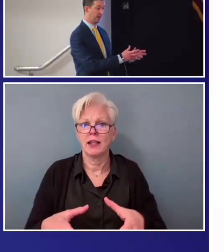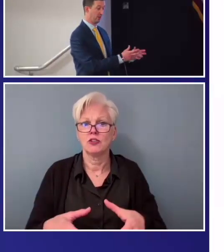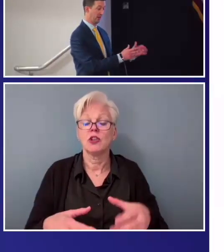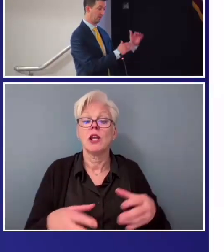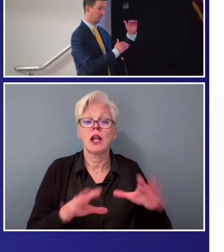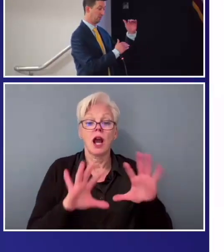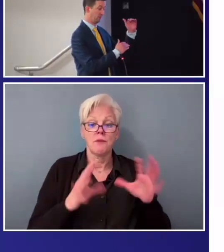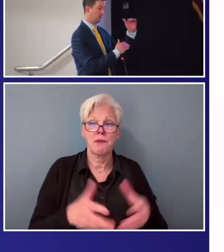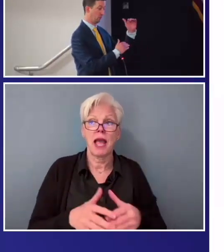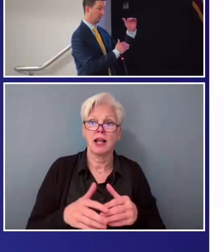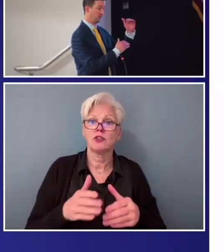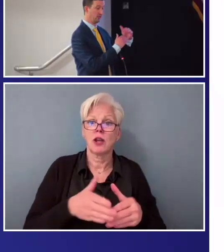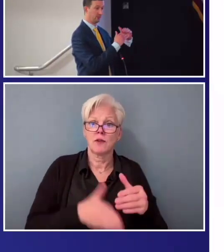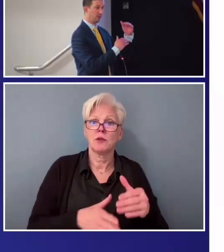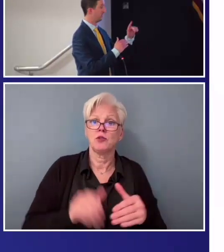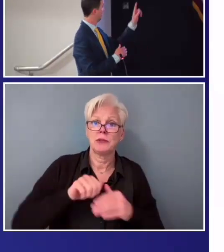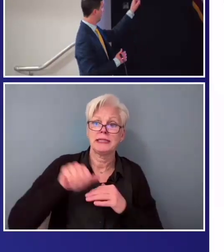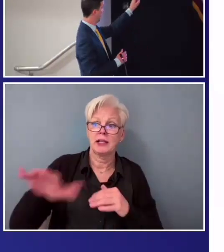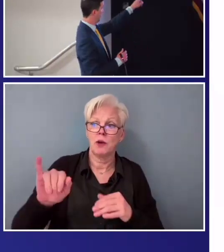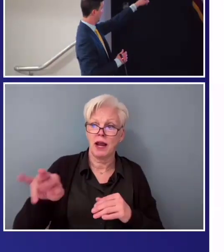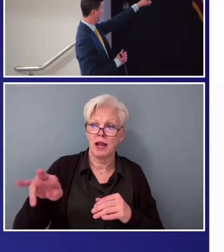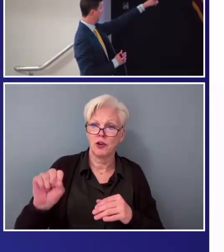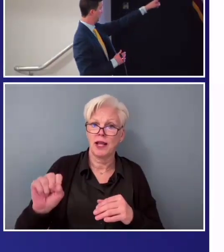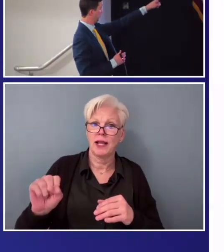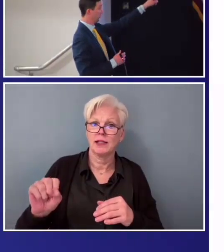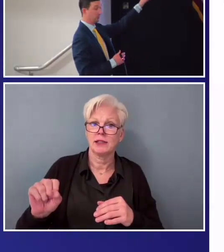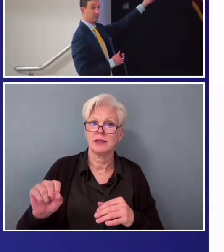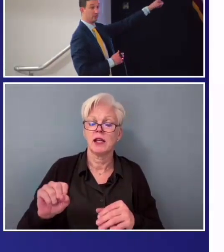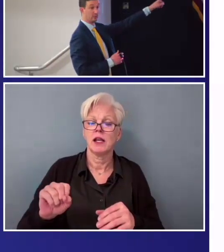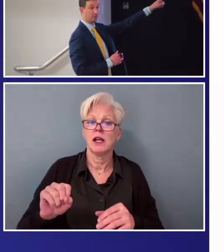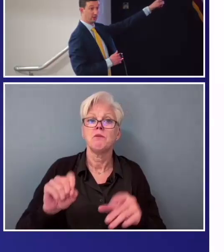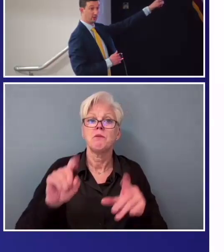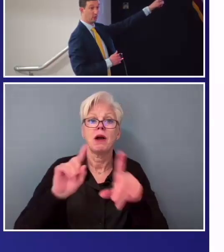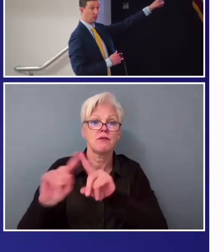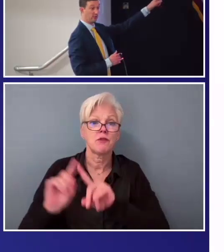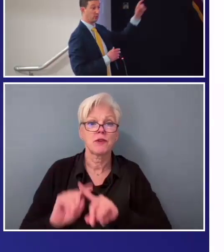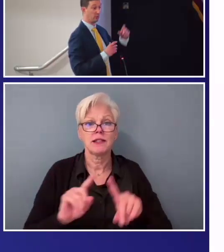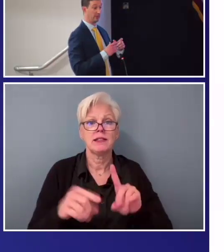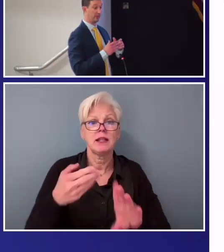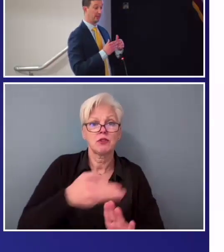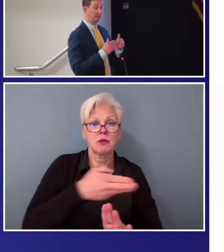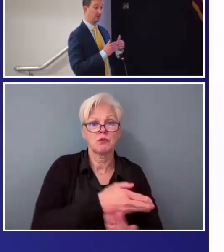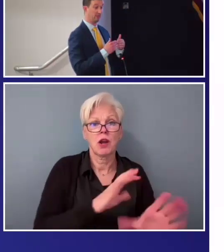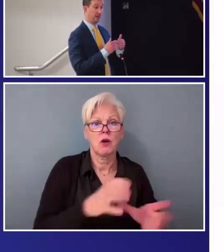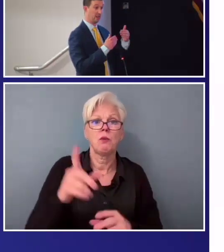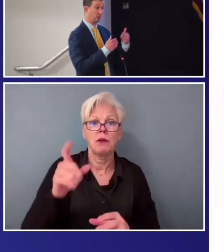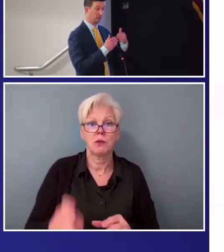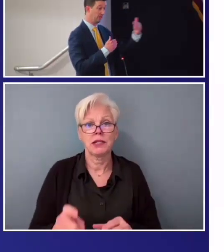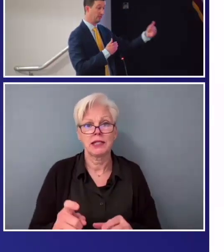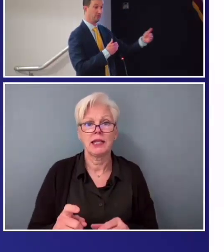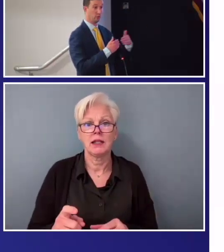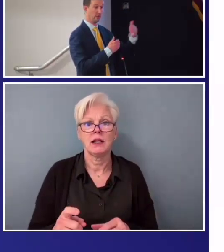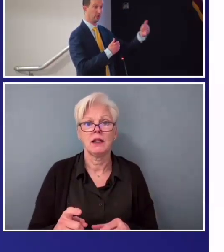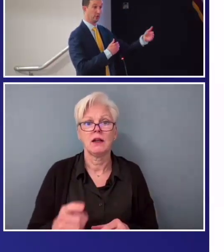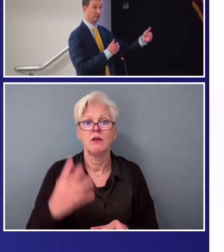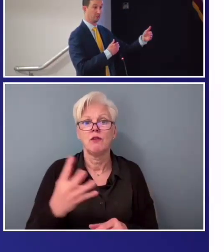IRS. But for the different groups, the different prior cohorts, we would need a -- we would need the four-year earnings